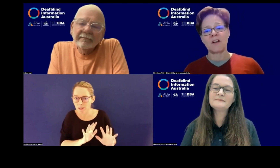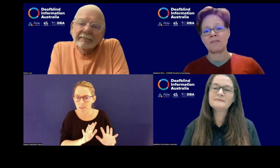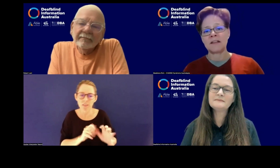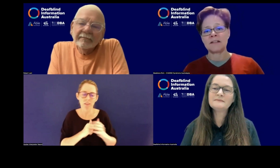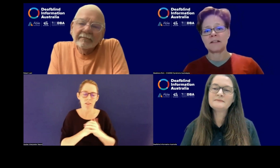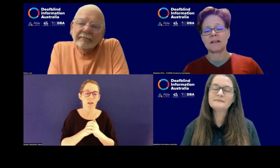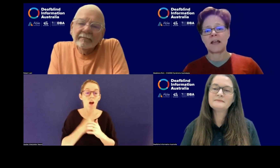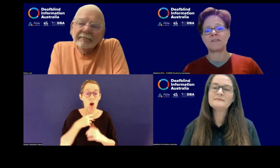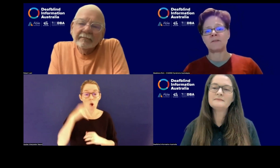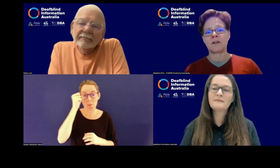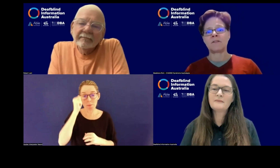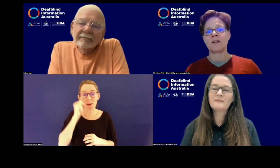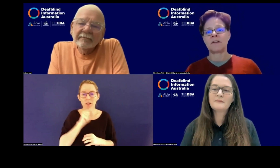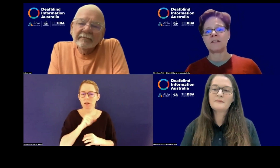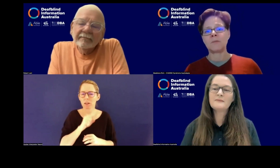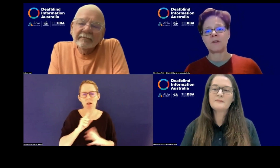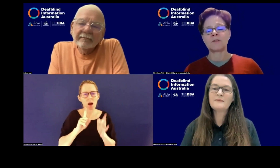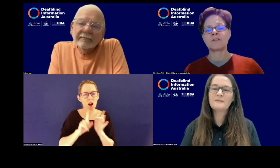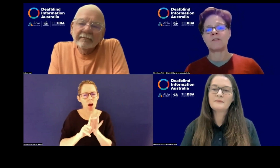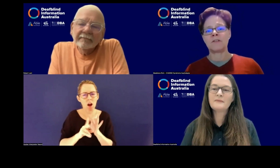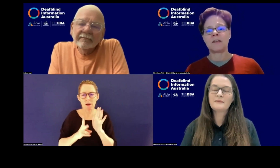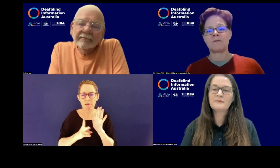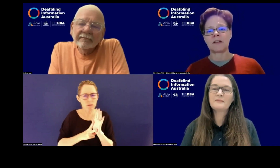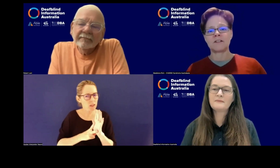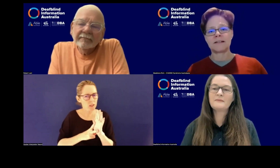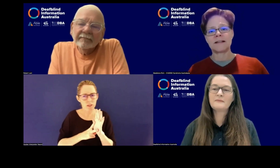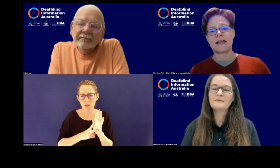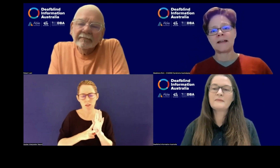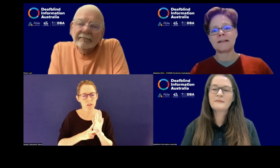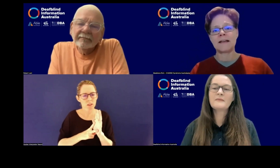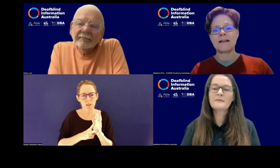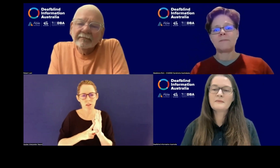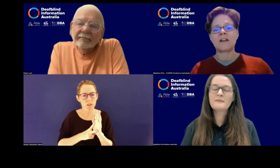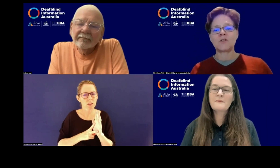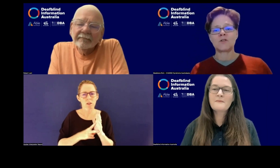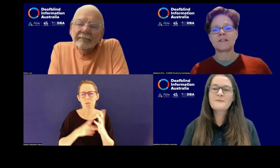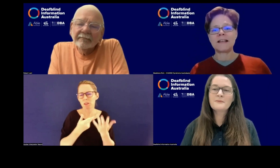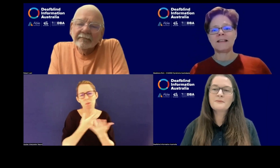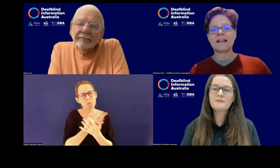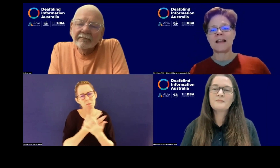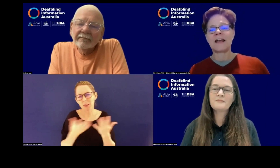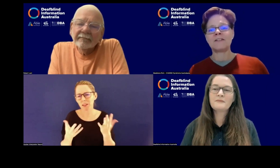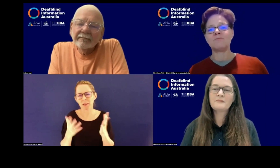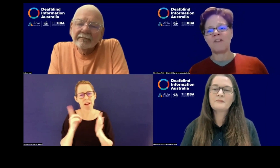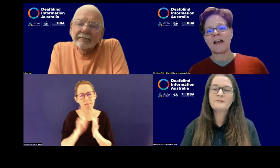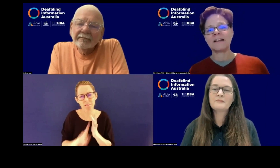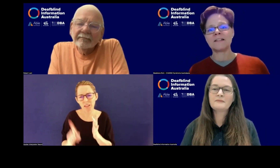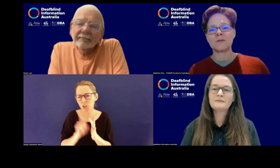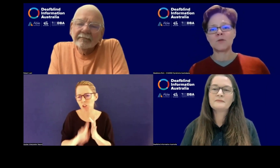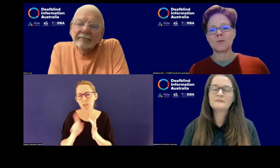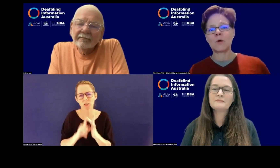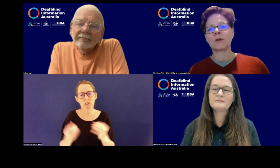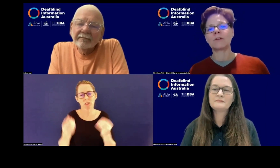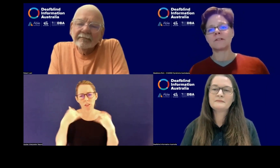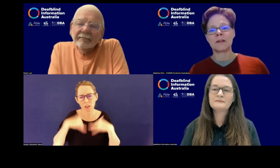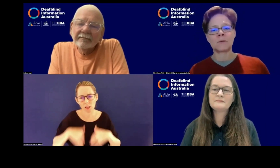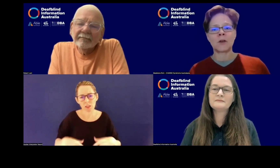of the infections that he had, and of course he then had veins that wouldn't work, and constantly searching